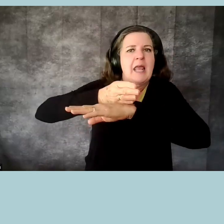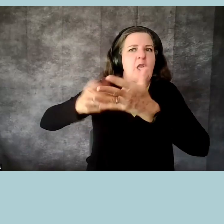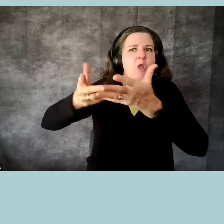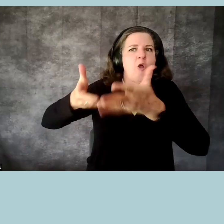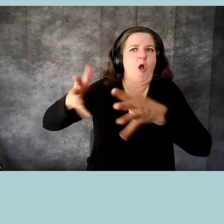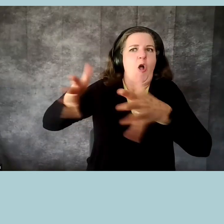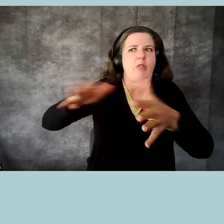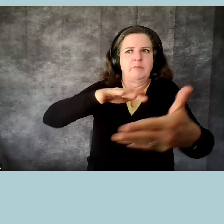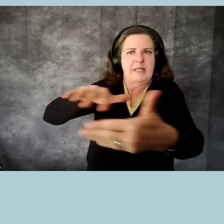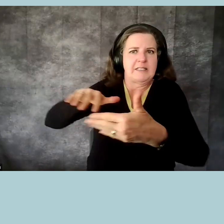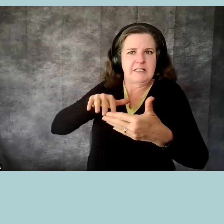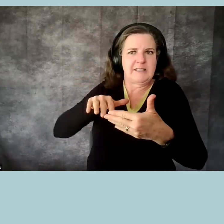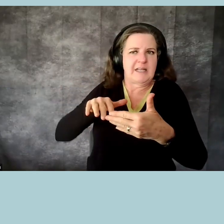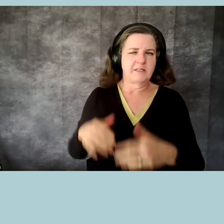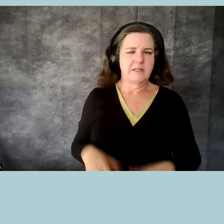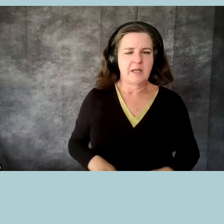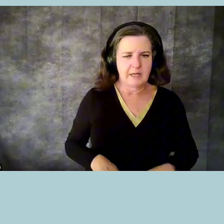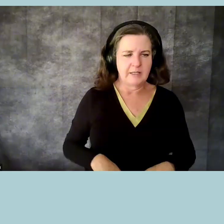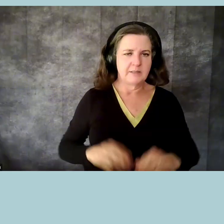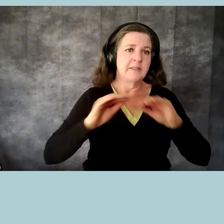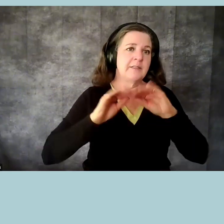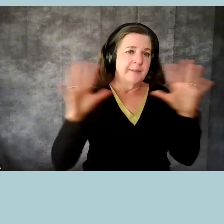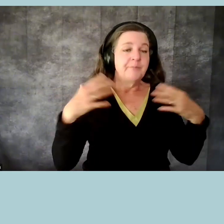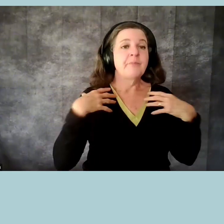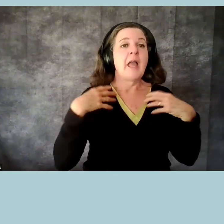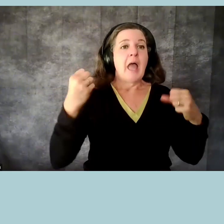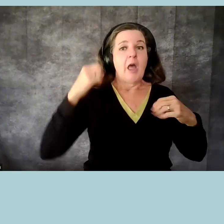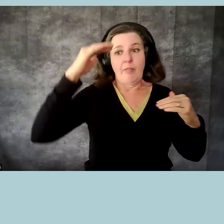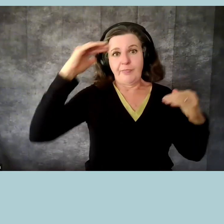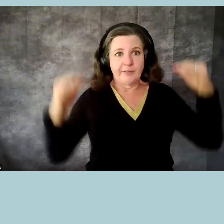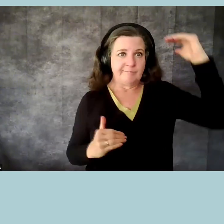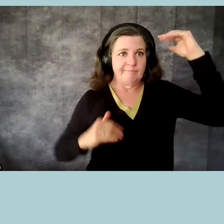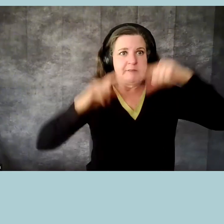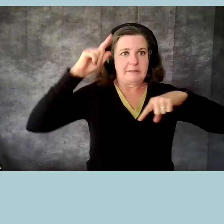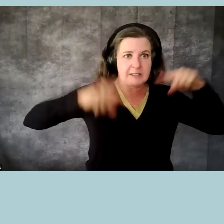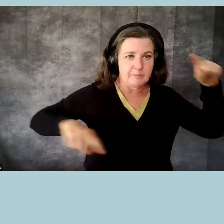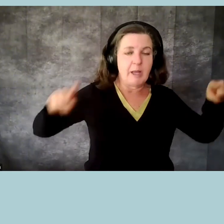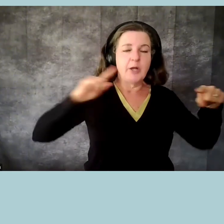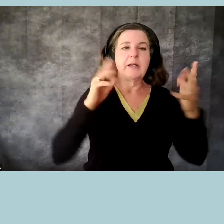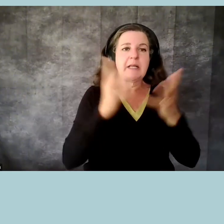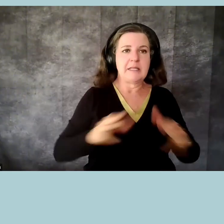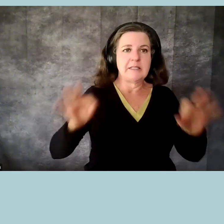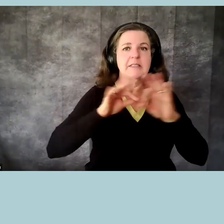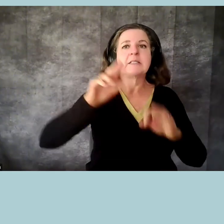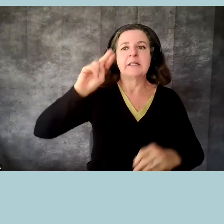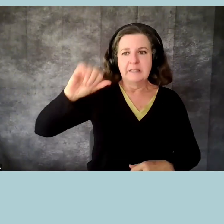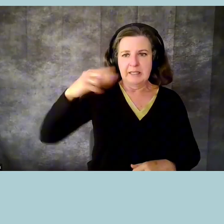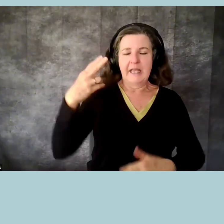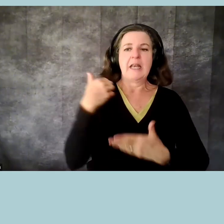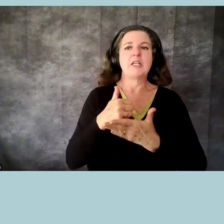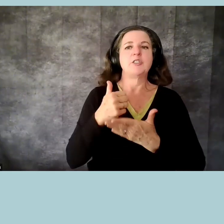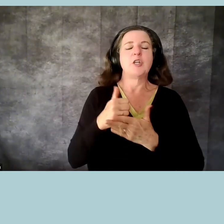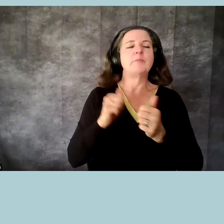Obviously, health disparities is an important area, so NMHD designated health disparities. Health disparities is still a priority of the NIH director,